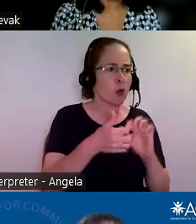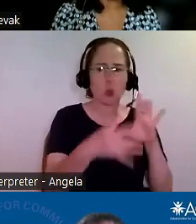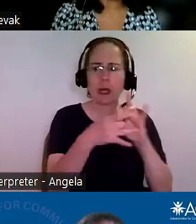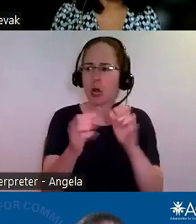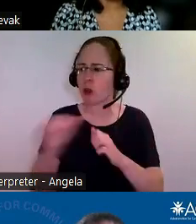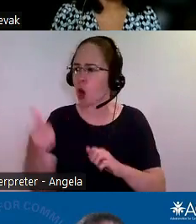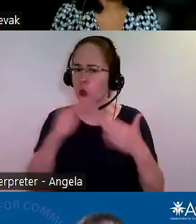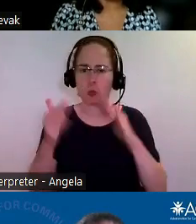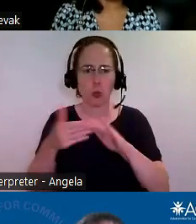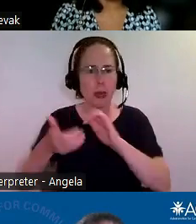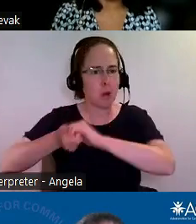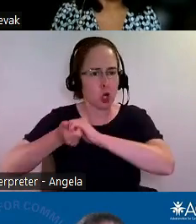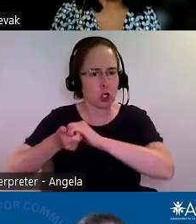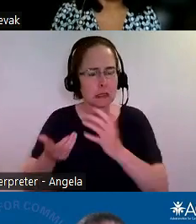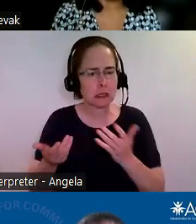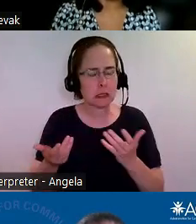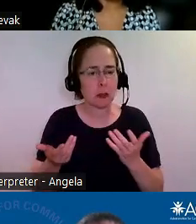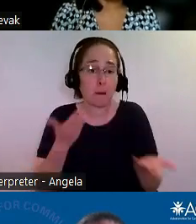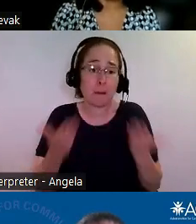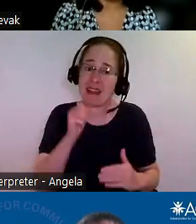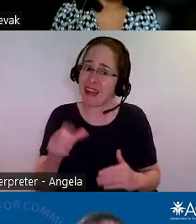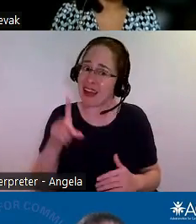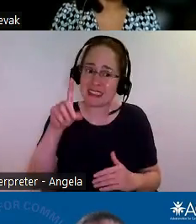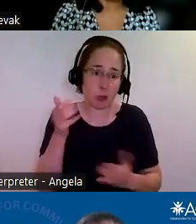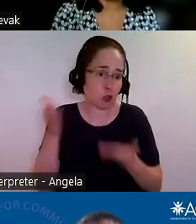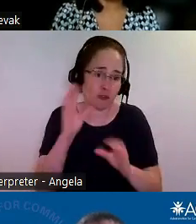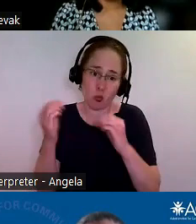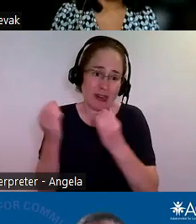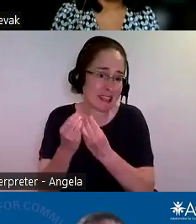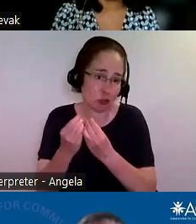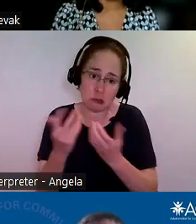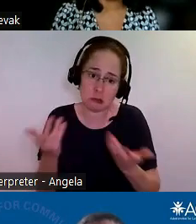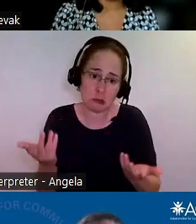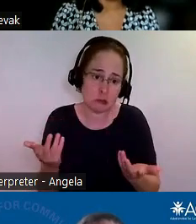which may not be disability service organizations, because like I said, a lot of these youth are not